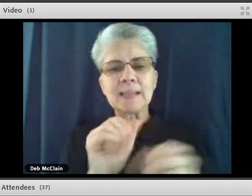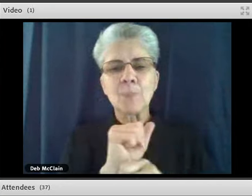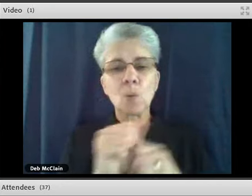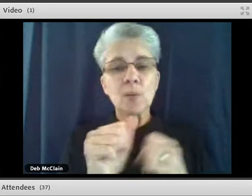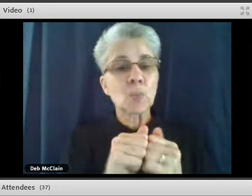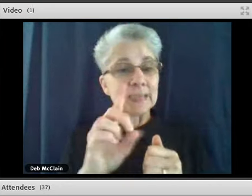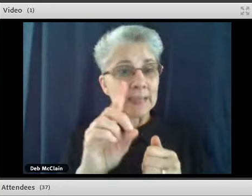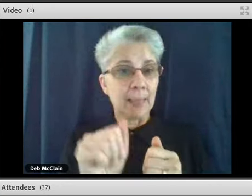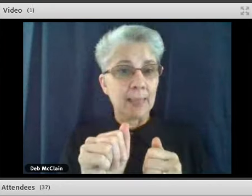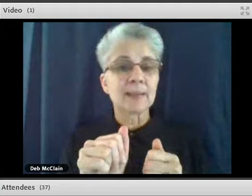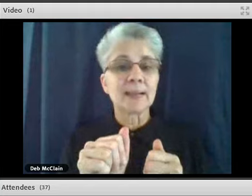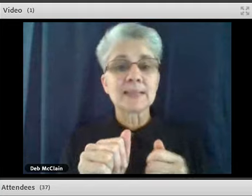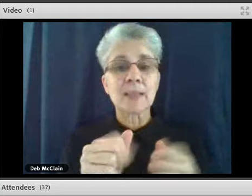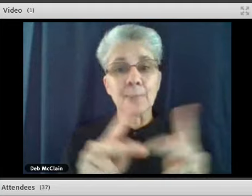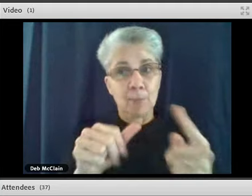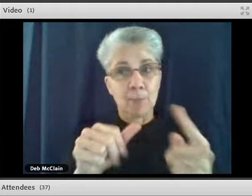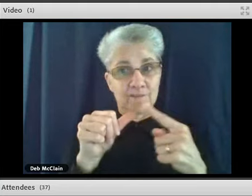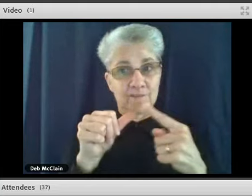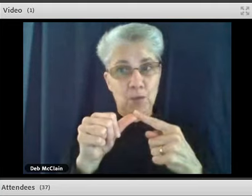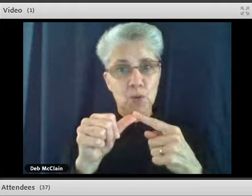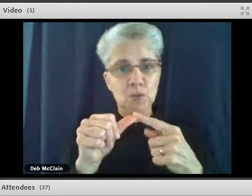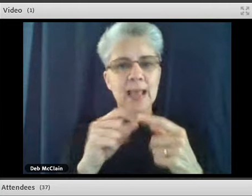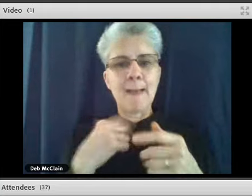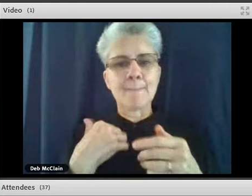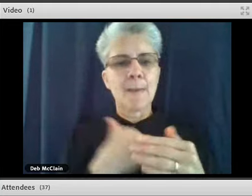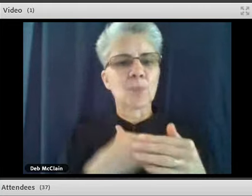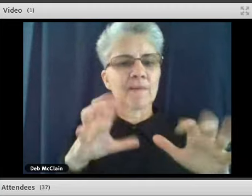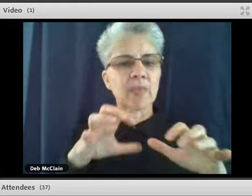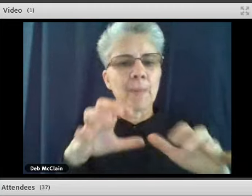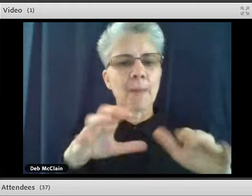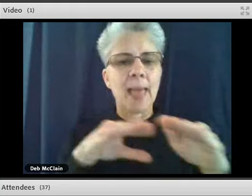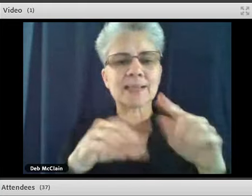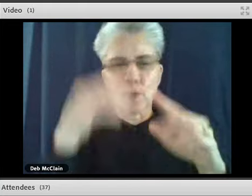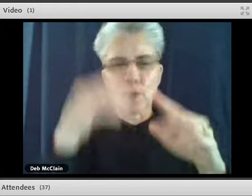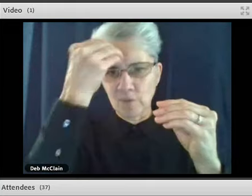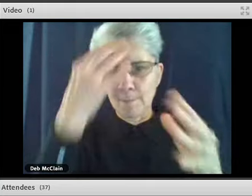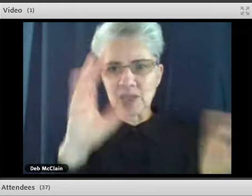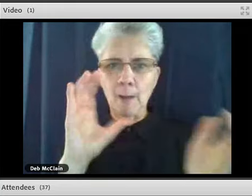Employees with disabilities, right? People first. -- and members of the public access to information